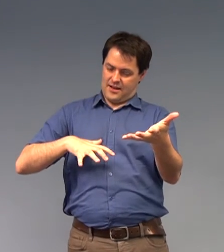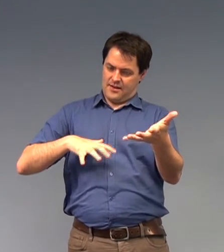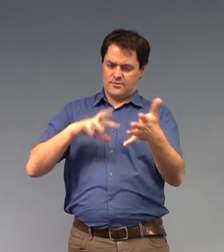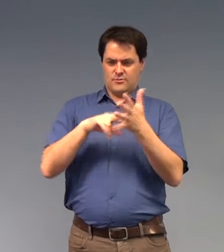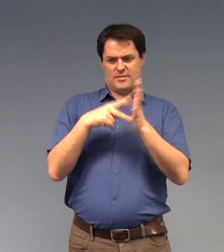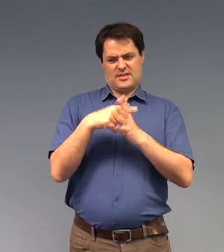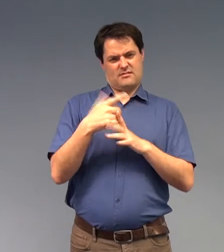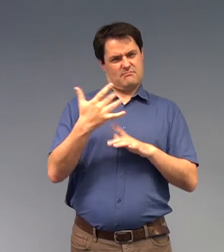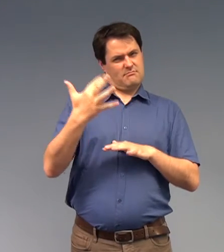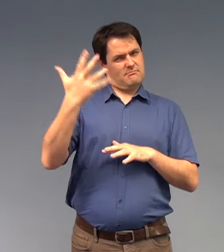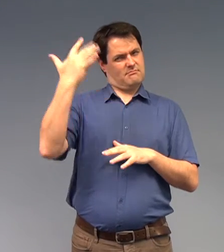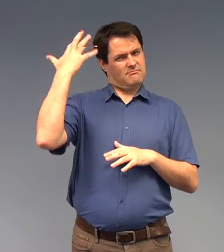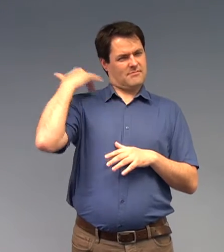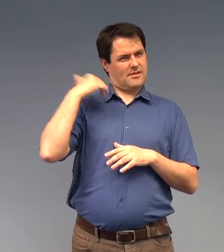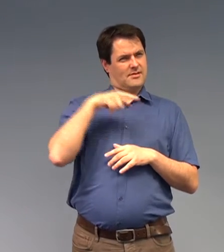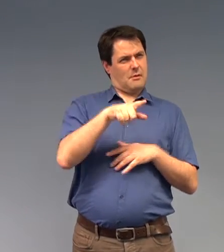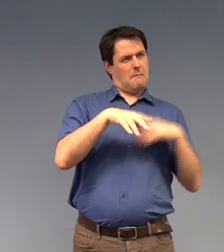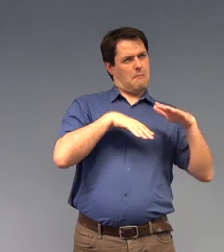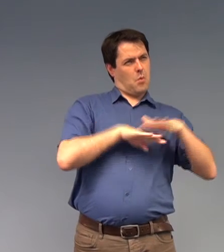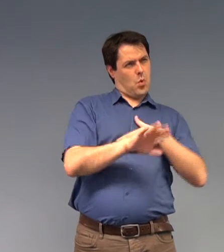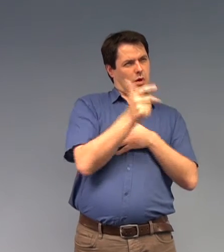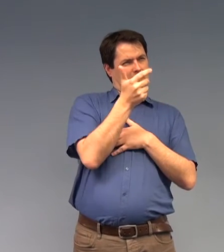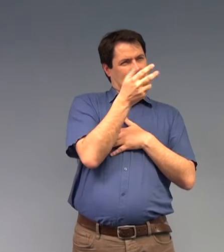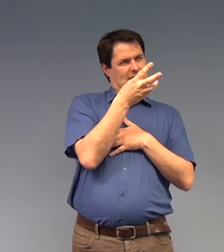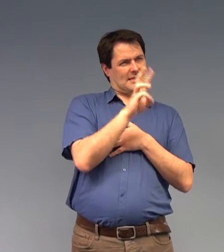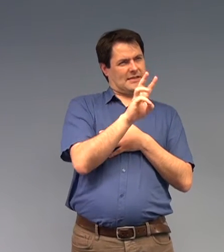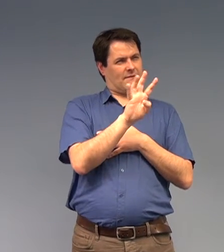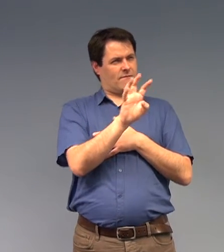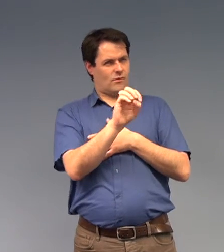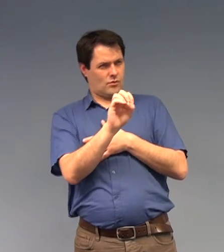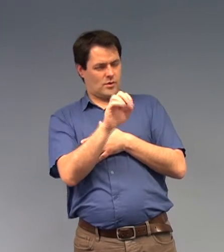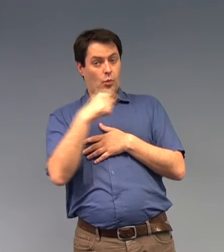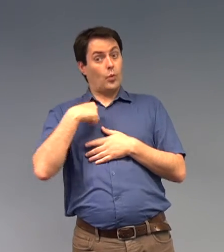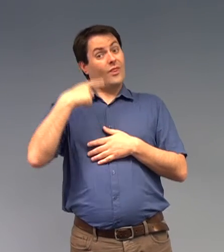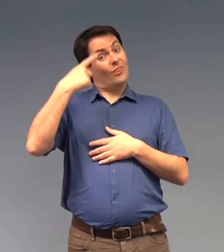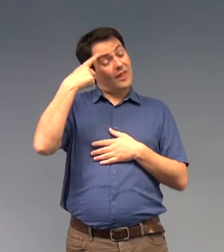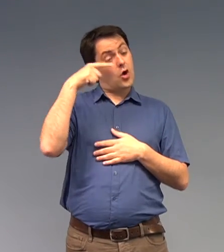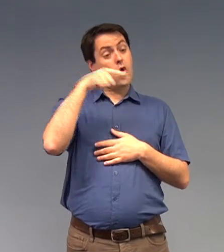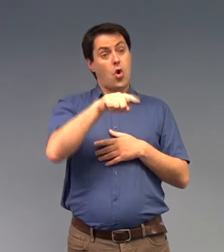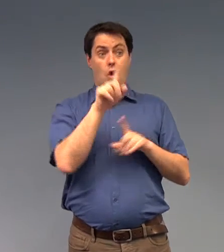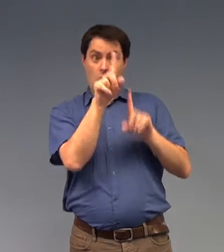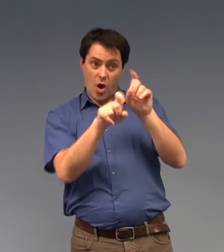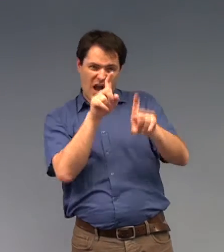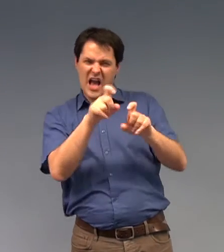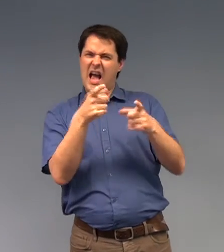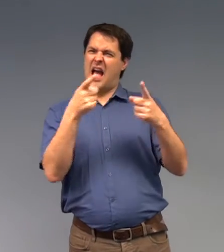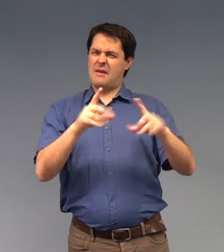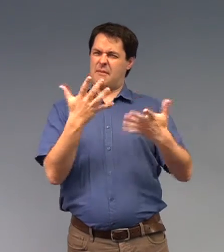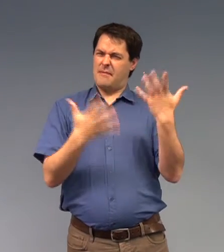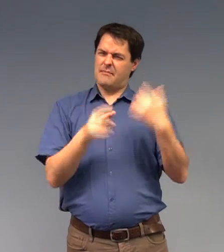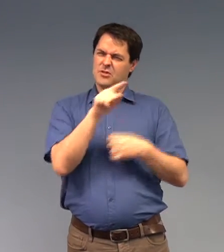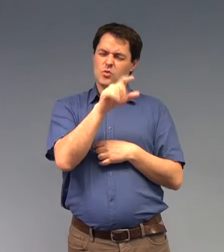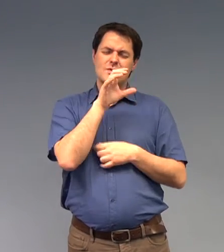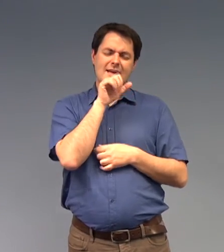And her husband at that time also made a written transcript of what was said.